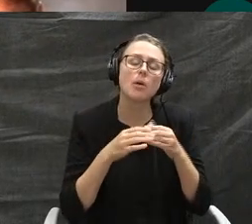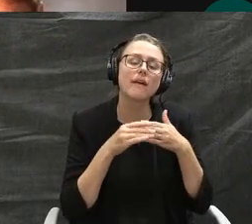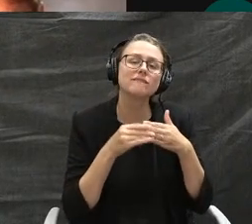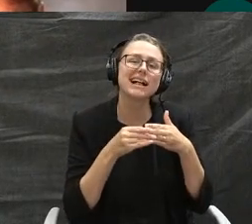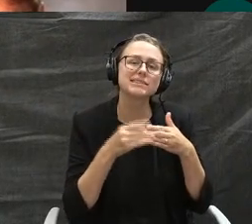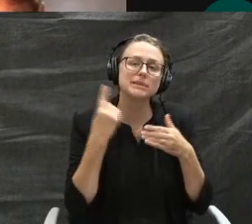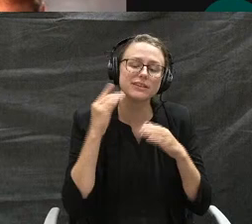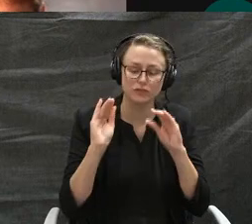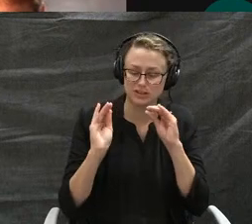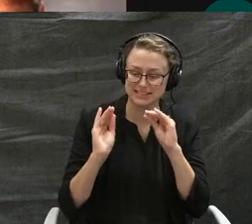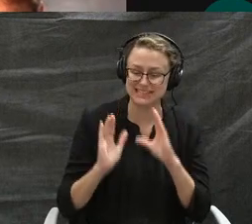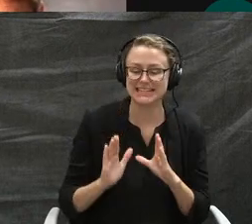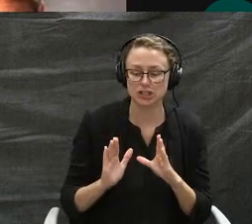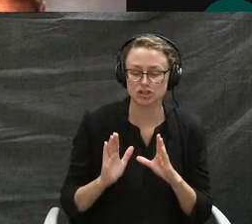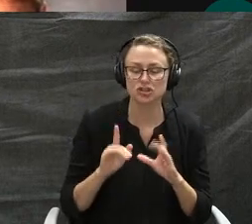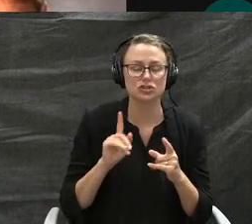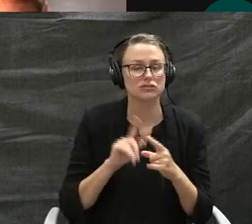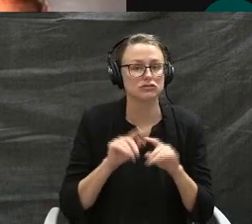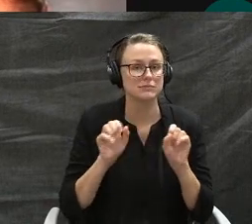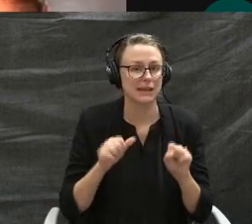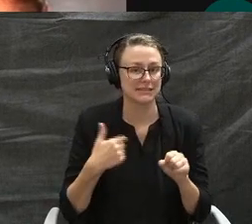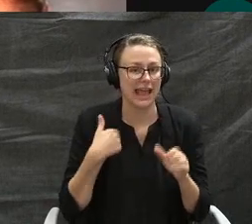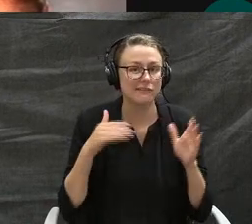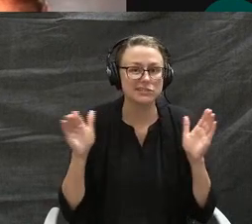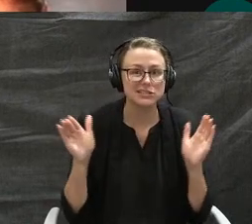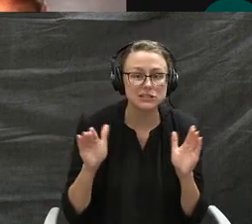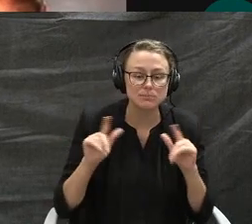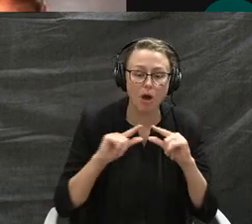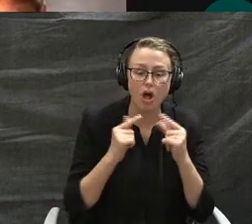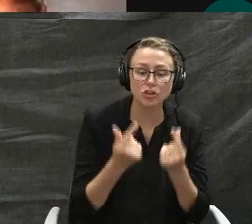teachers to be able to have small groups. Maybe what we plan